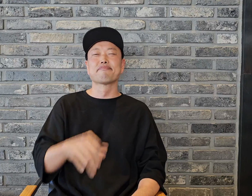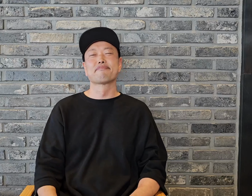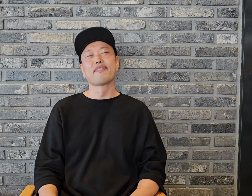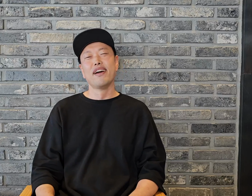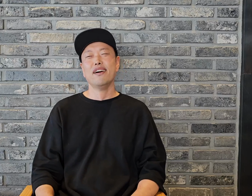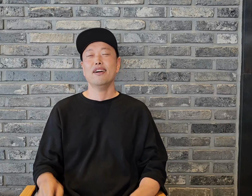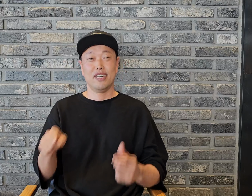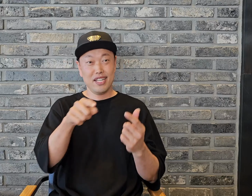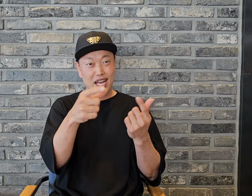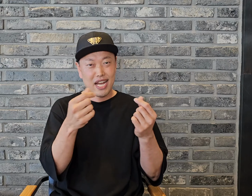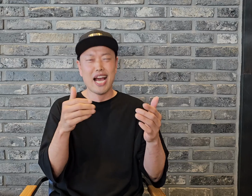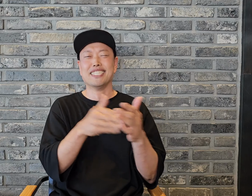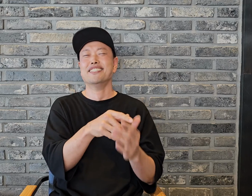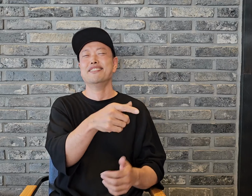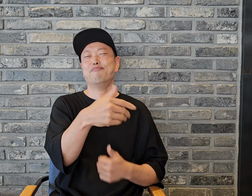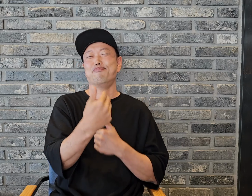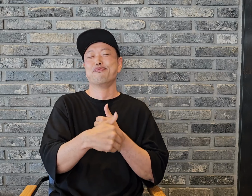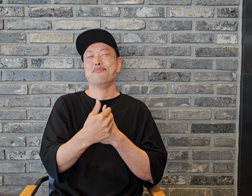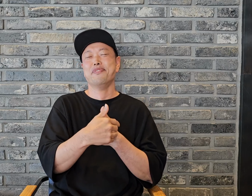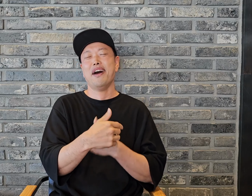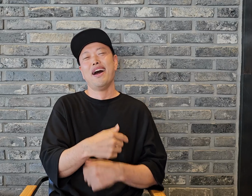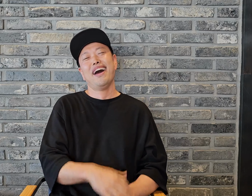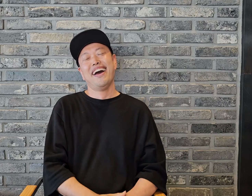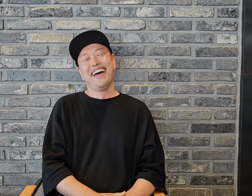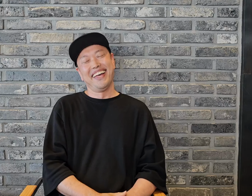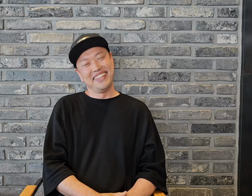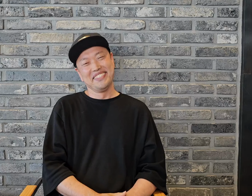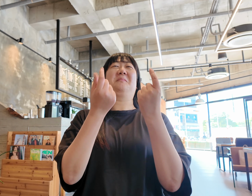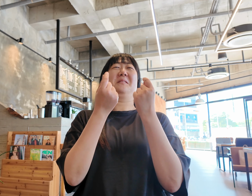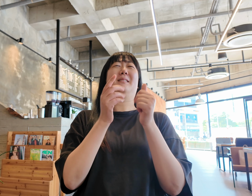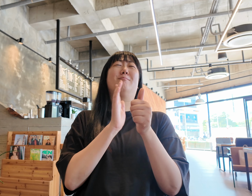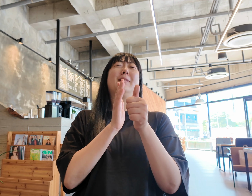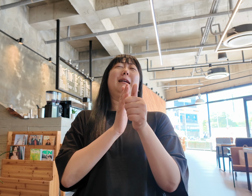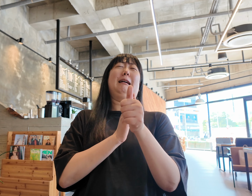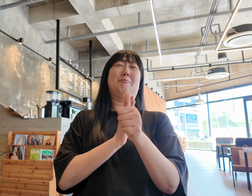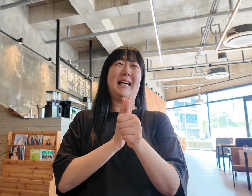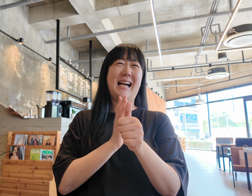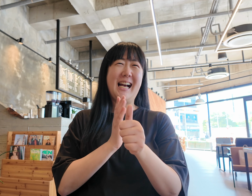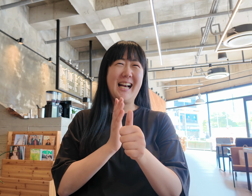Hamonthly has also been asking me to do this so far haha. Please :)